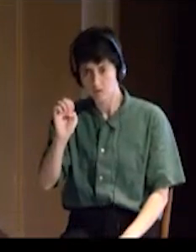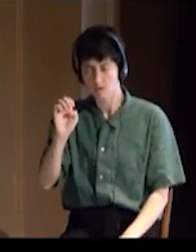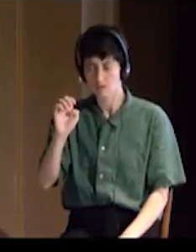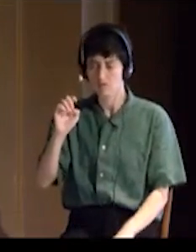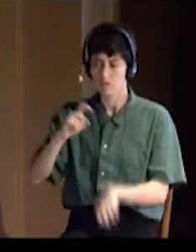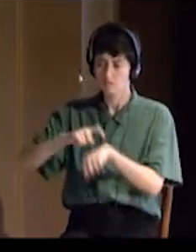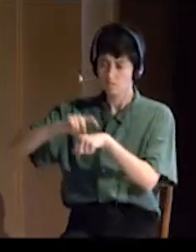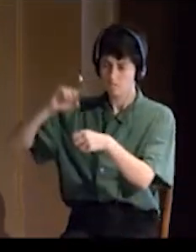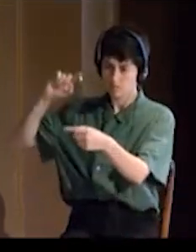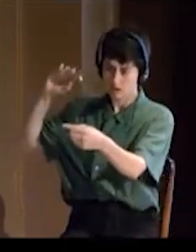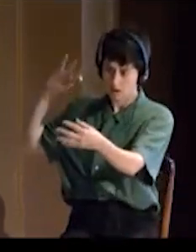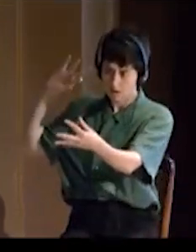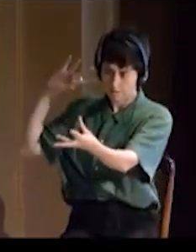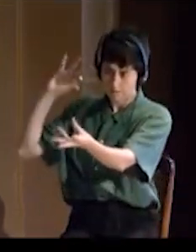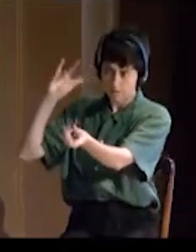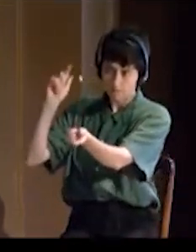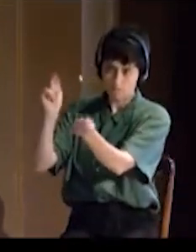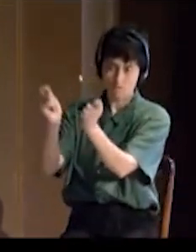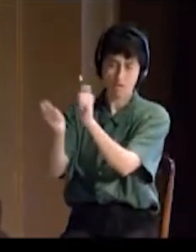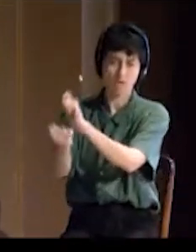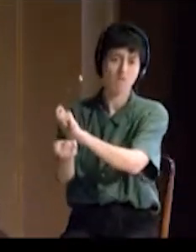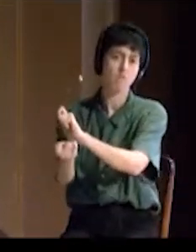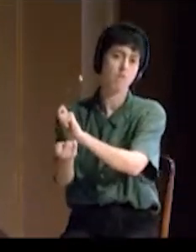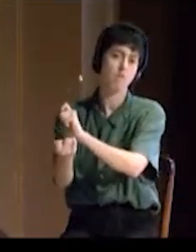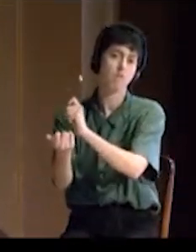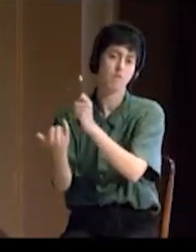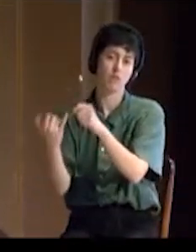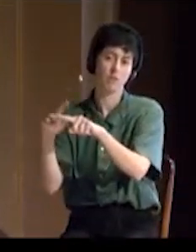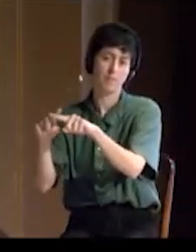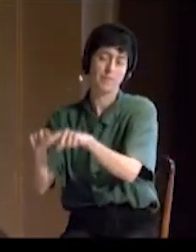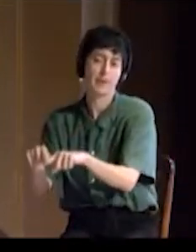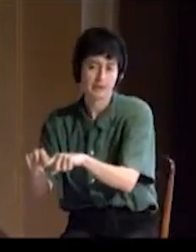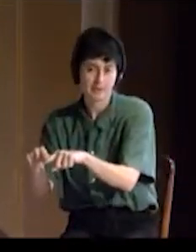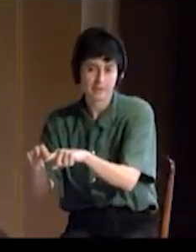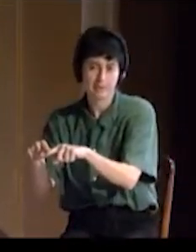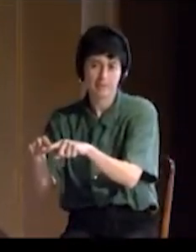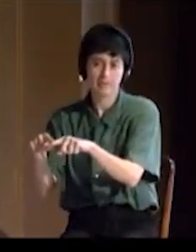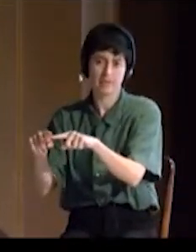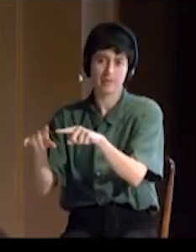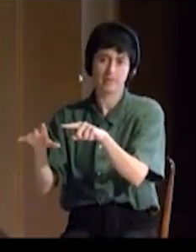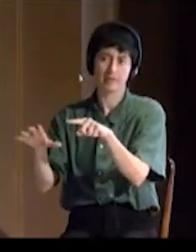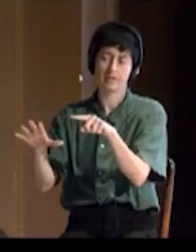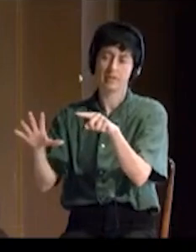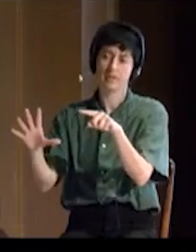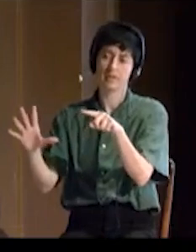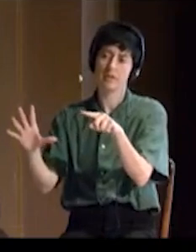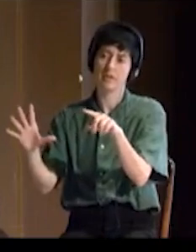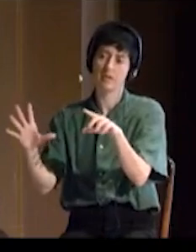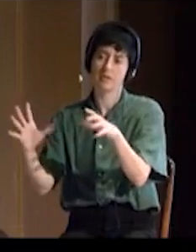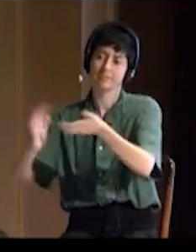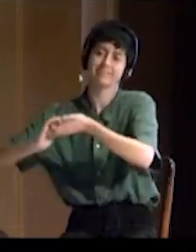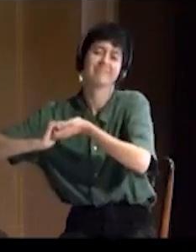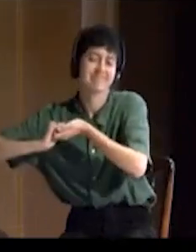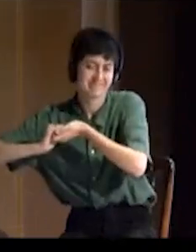If they don't find a partner, over 99% of the lichen will not survive. There are very few exceptions.